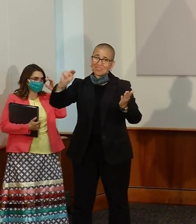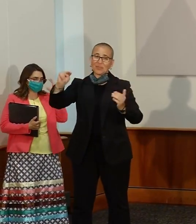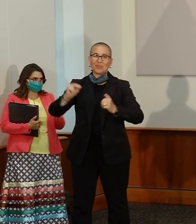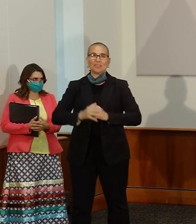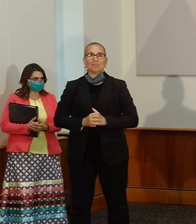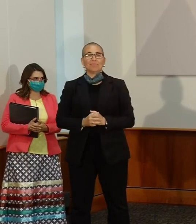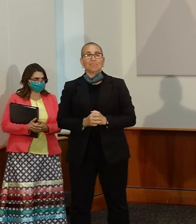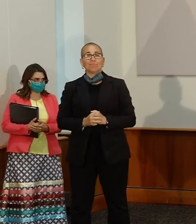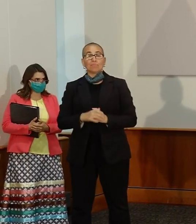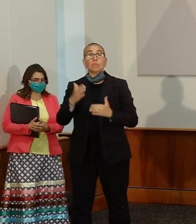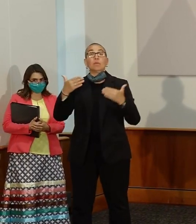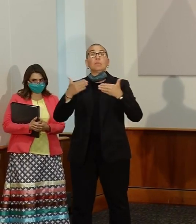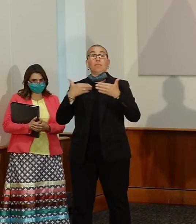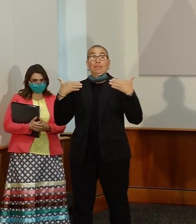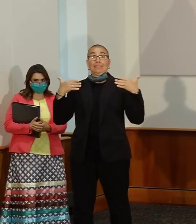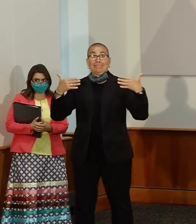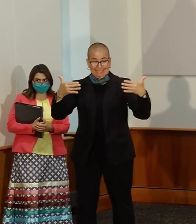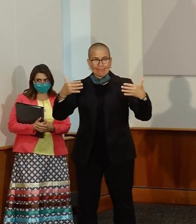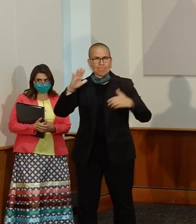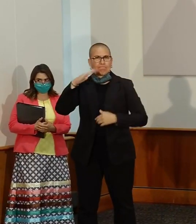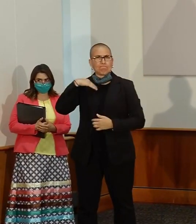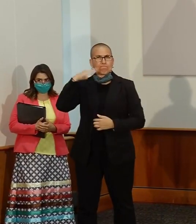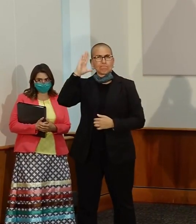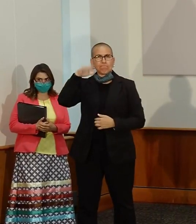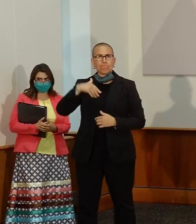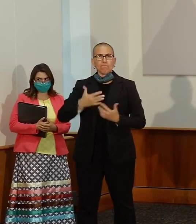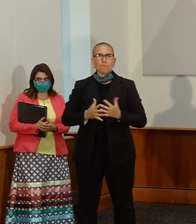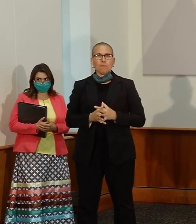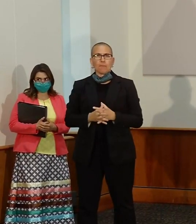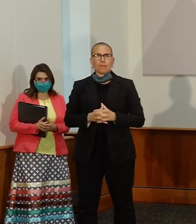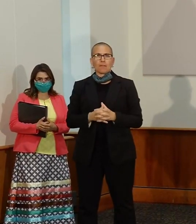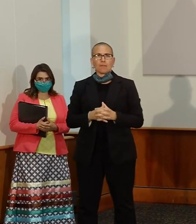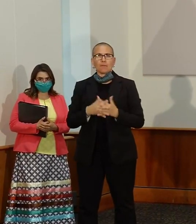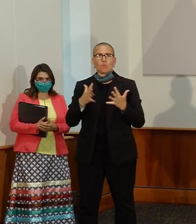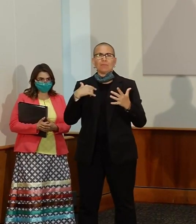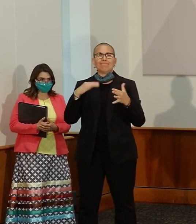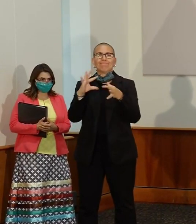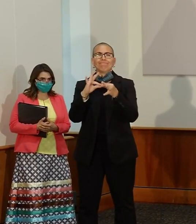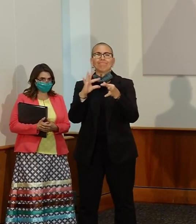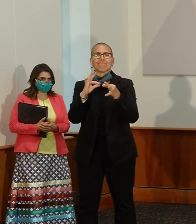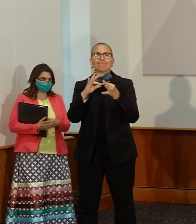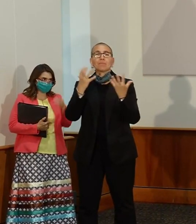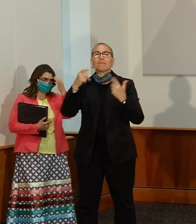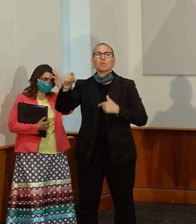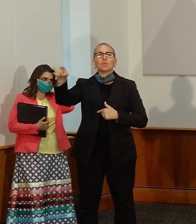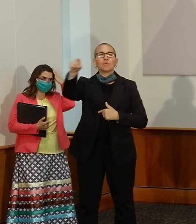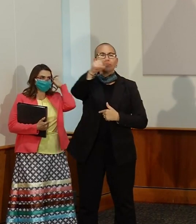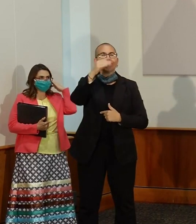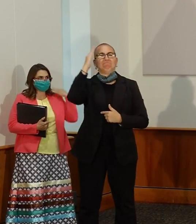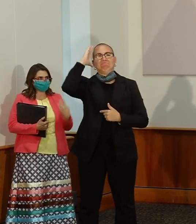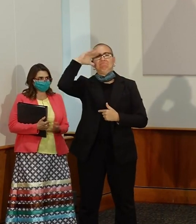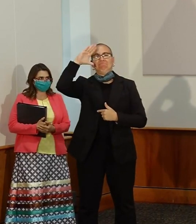THE COMMISSIONER OF PUBLIC SAFETY AND THE GOVERNOR ALSO CALLED FOR MORE POWER FOR A LAW